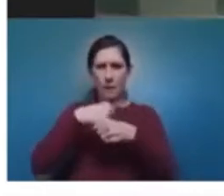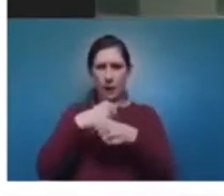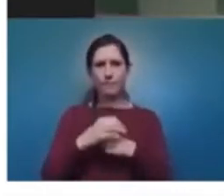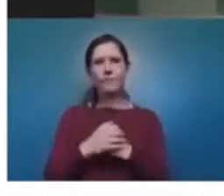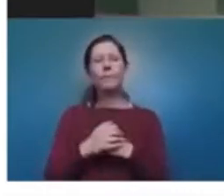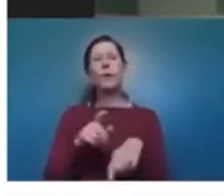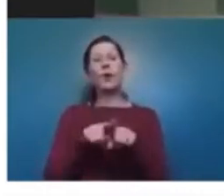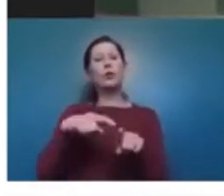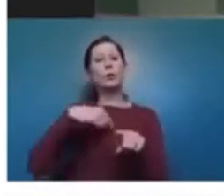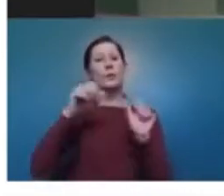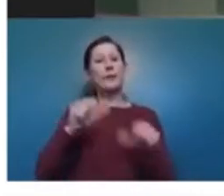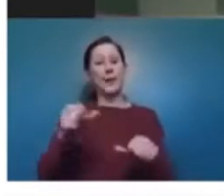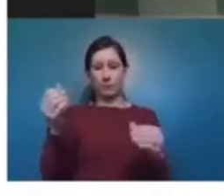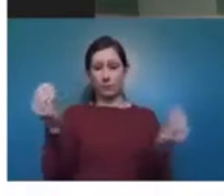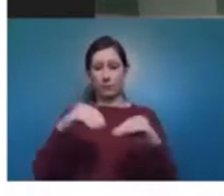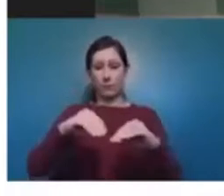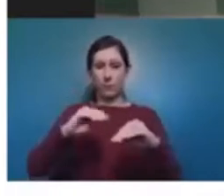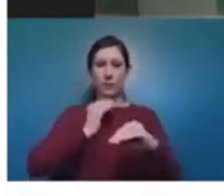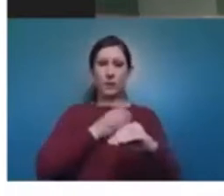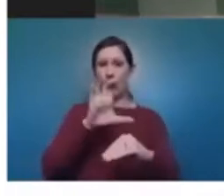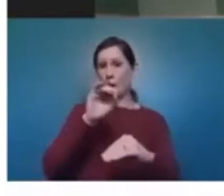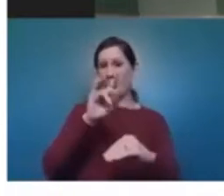And we can even combine our coding skills and our maker